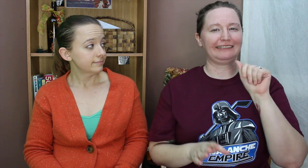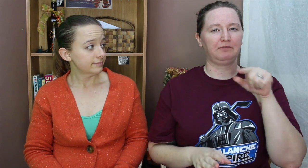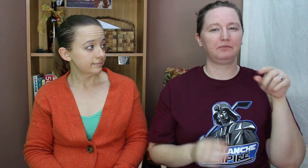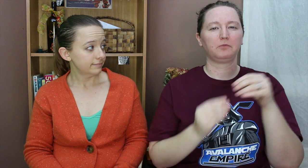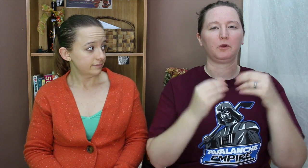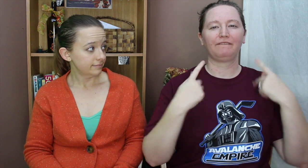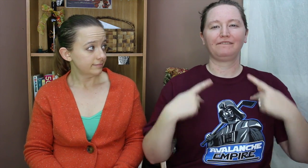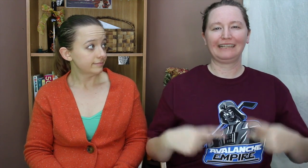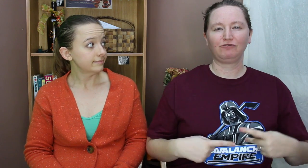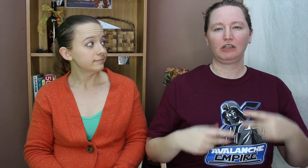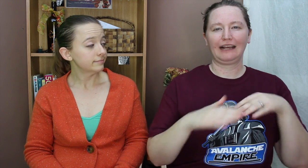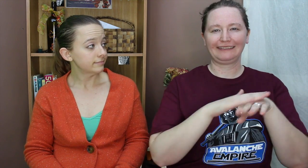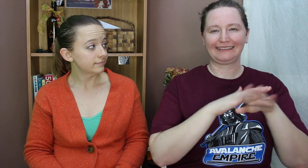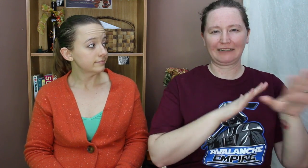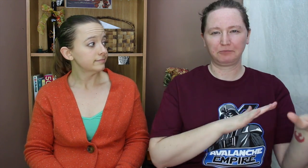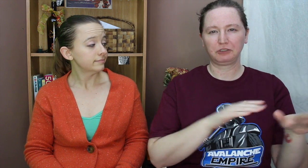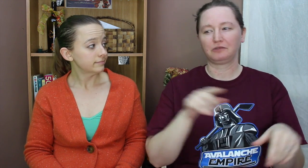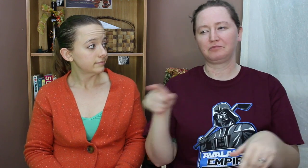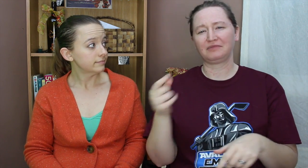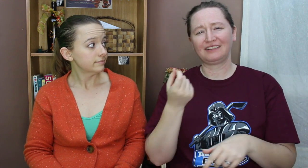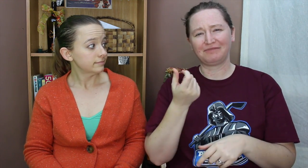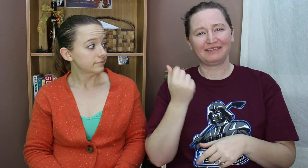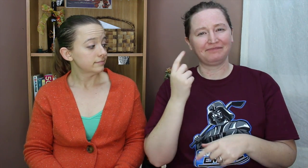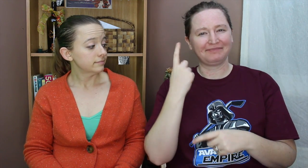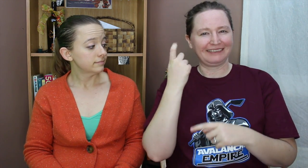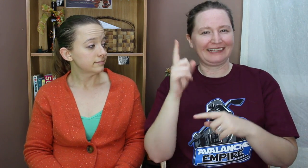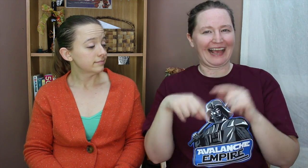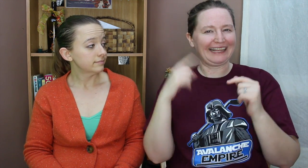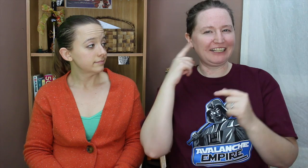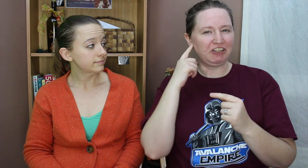they have different needs compared to people with other different physcial disabilities and